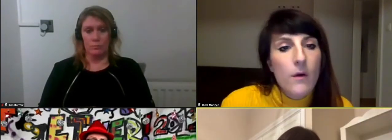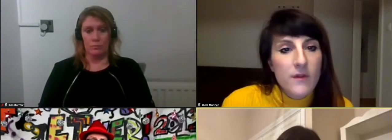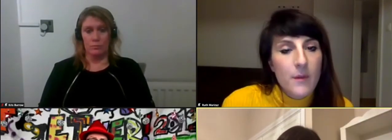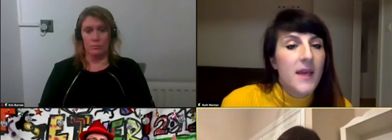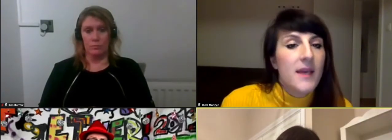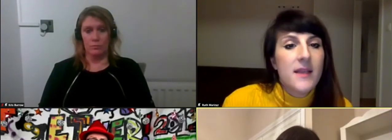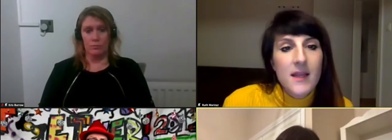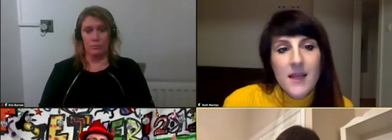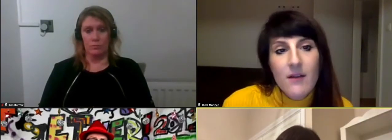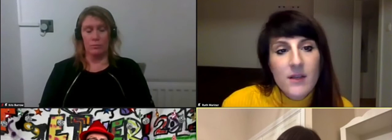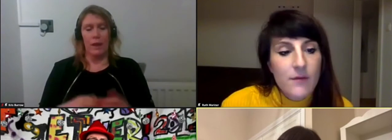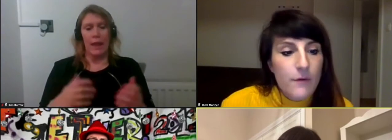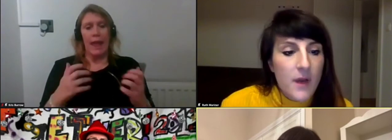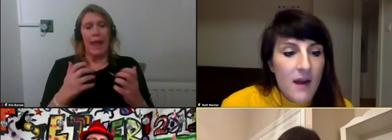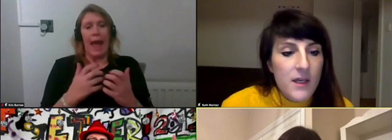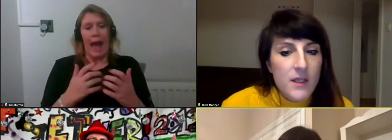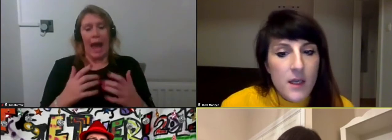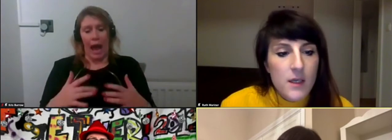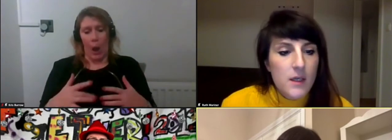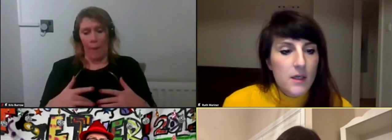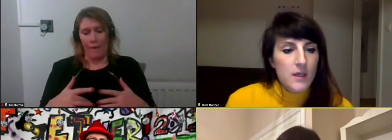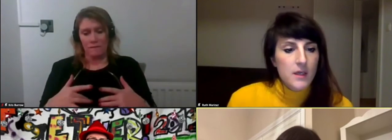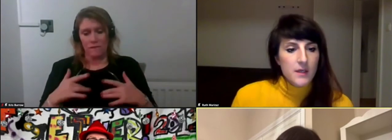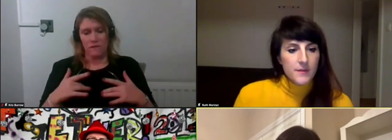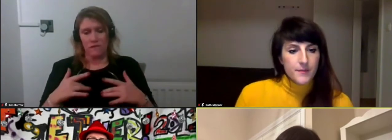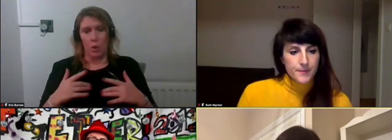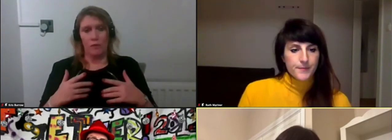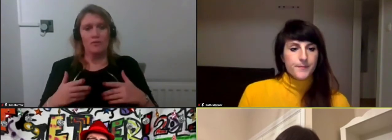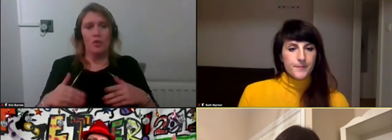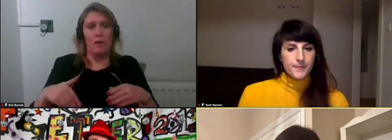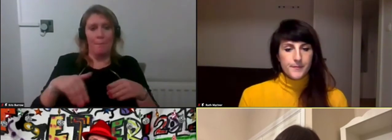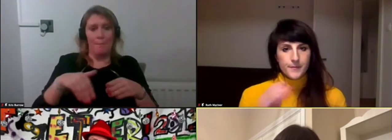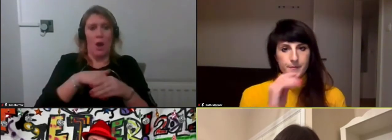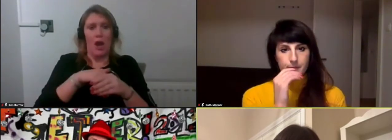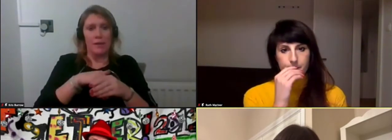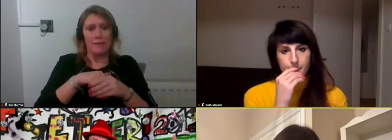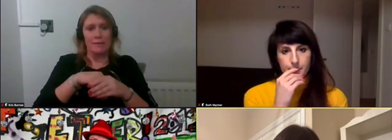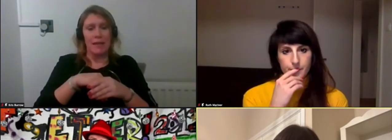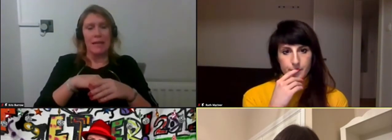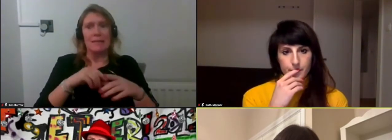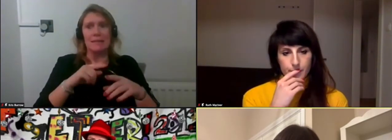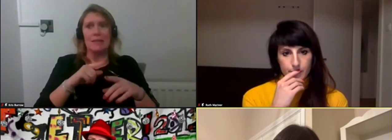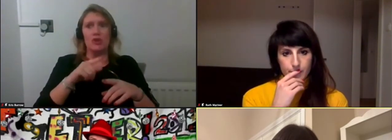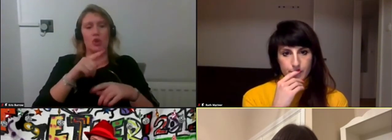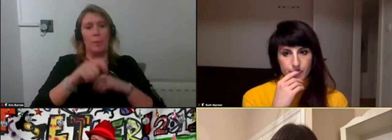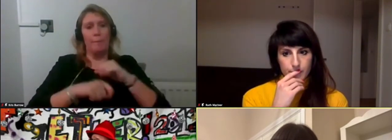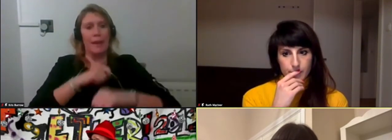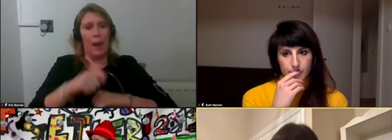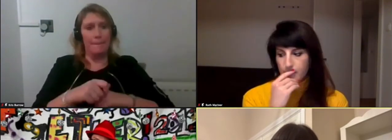world of the piece, in the narrative of the character? And while you are thinking about